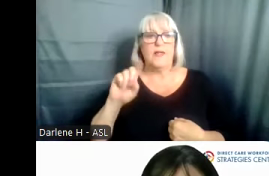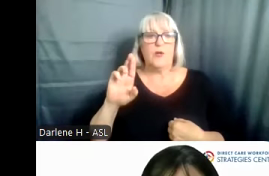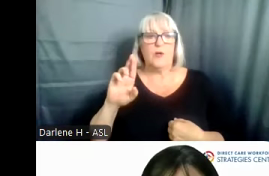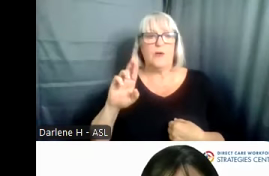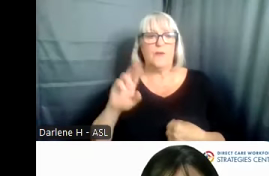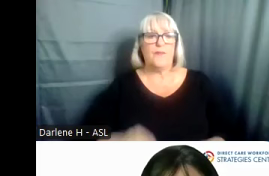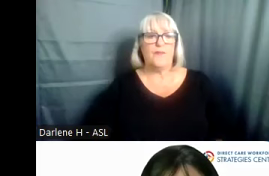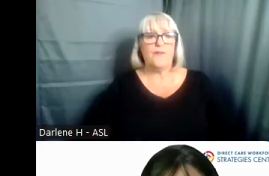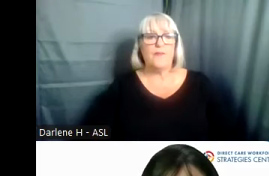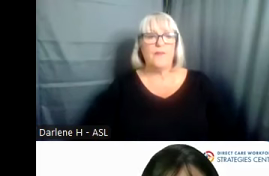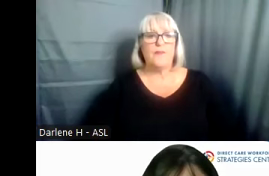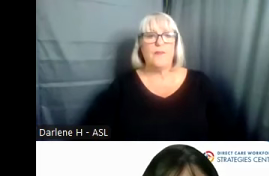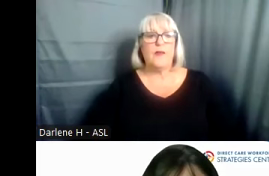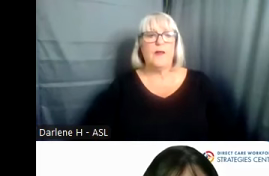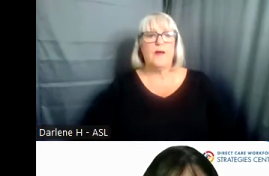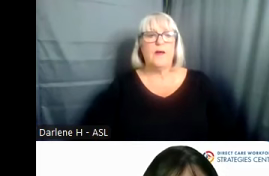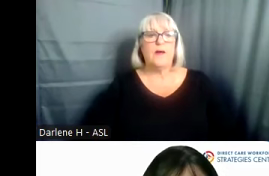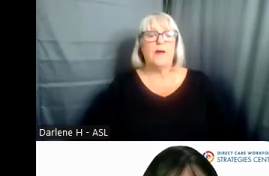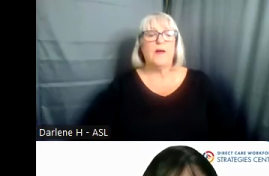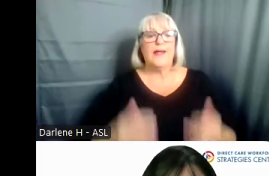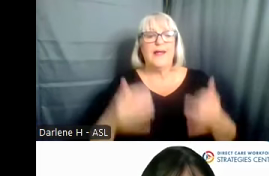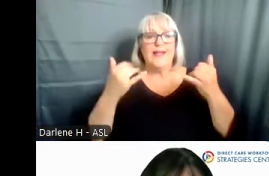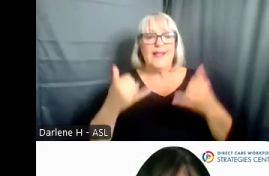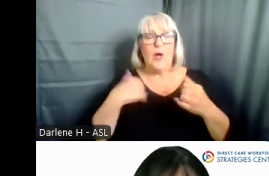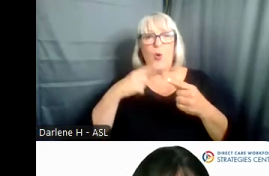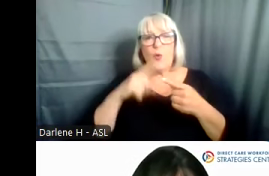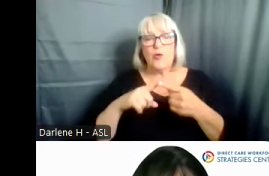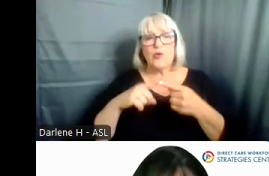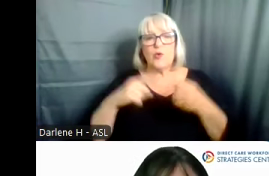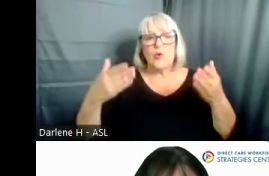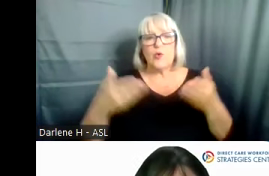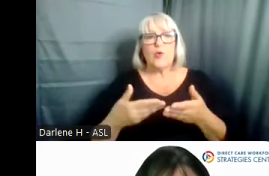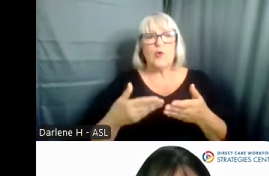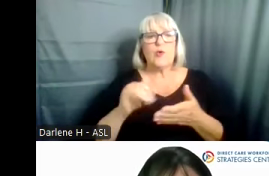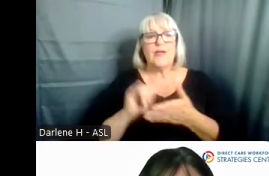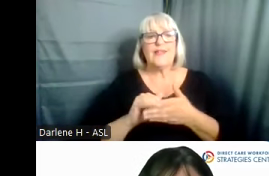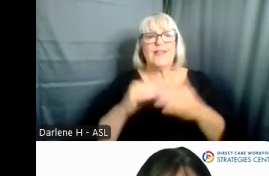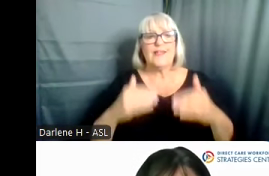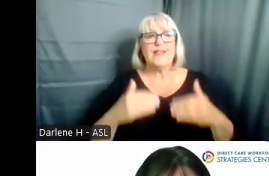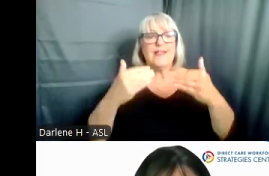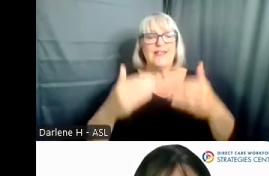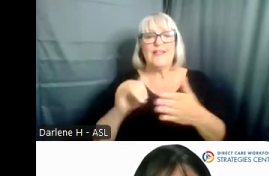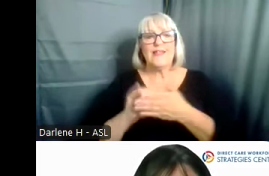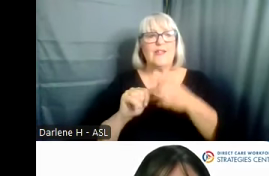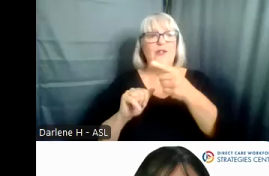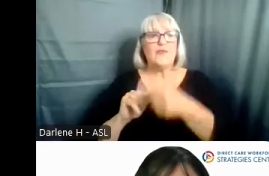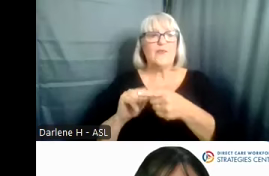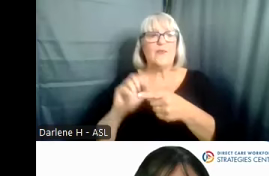the presentation. Chris Dula has served the state of Washington for seven years as an expert in